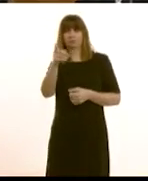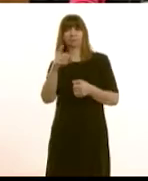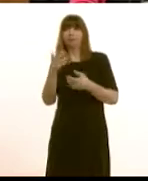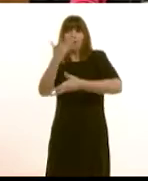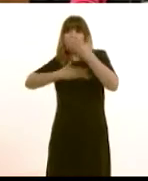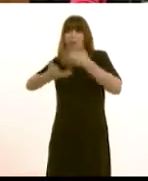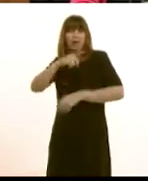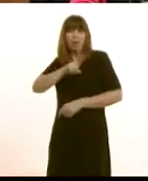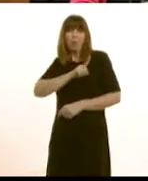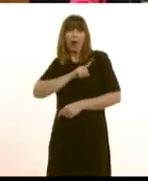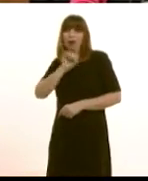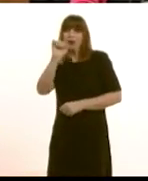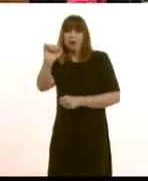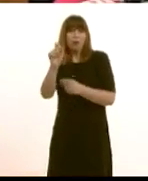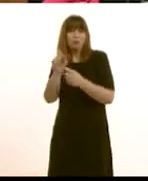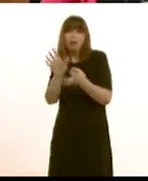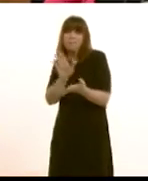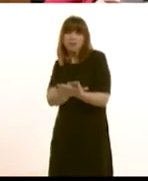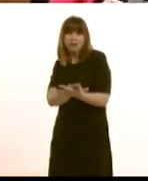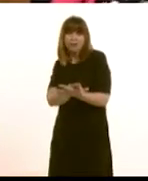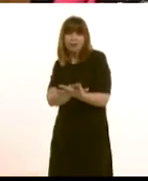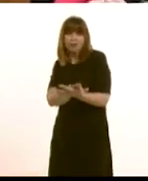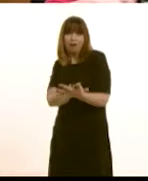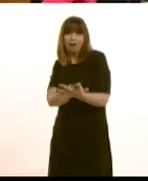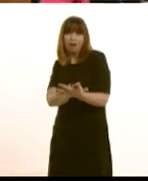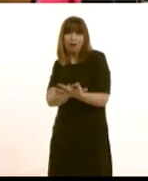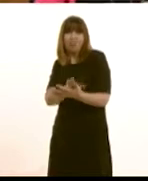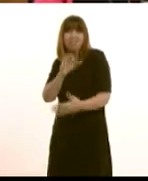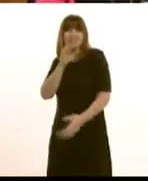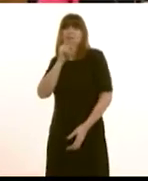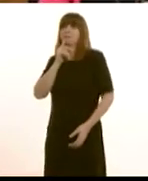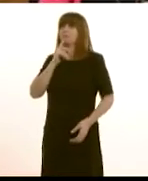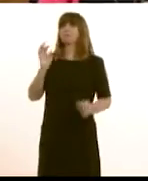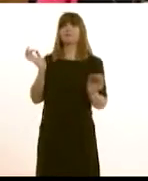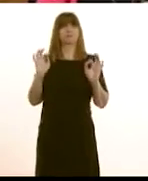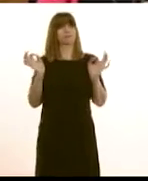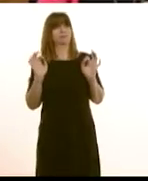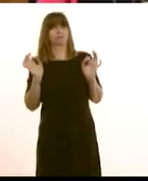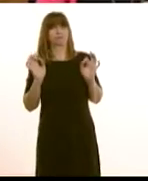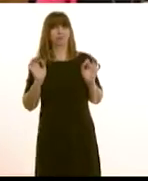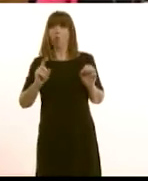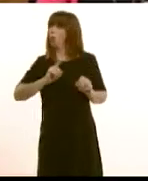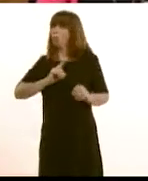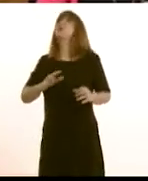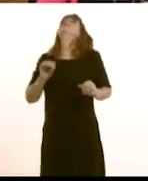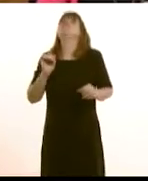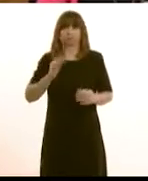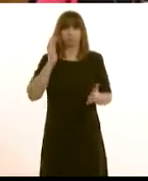own Prime Minister cannot explain why he wonít go ahead with the Swansea bay tidal lagoon,